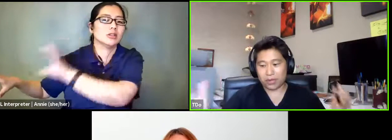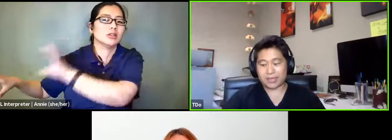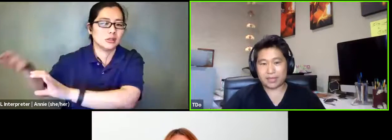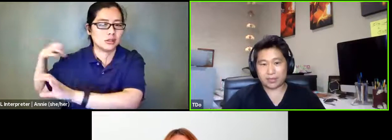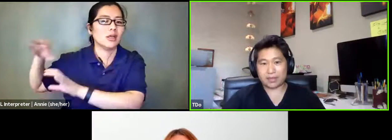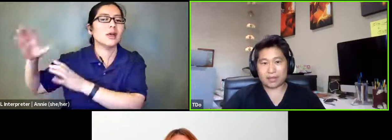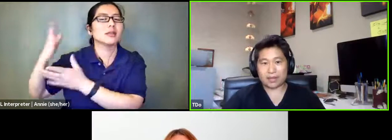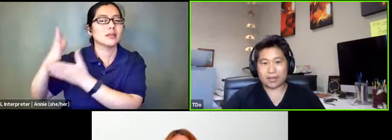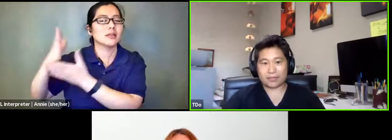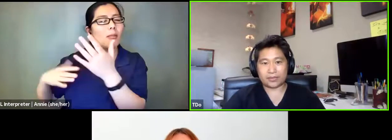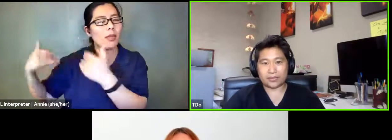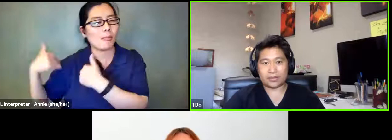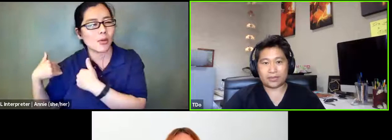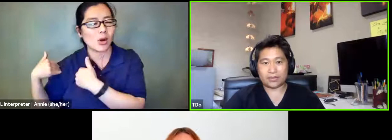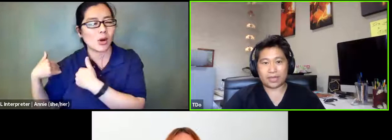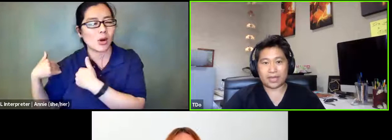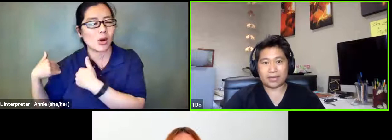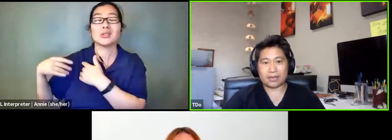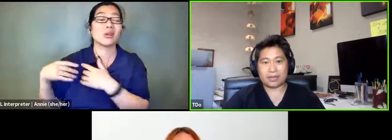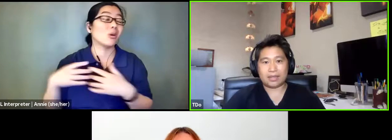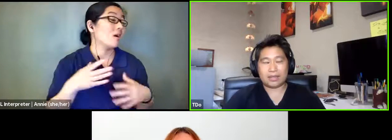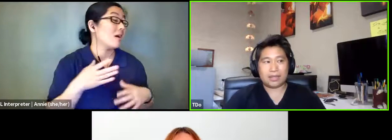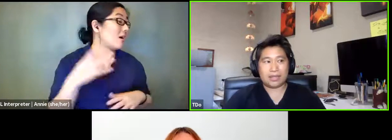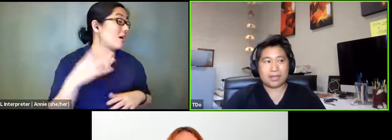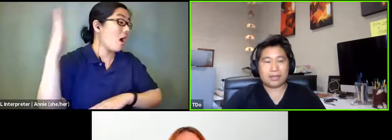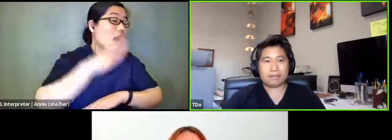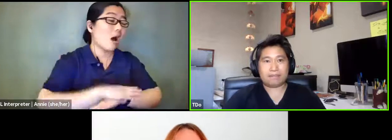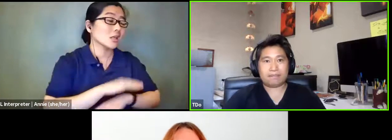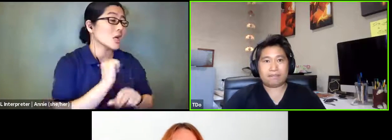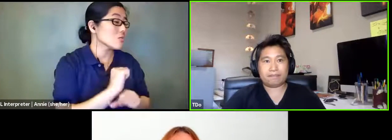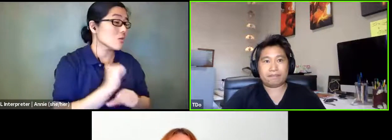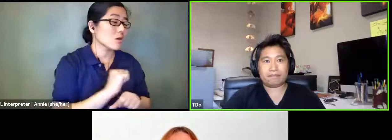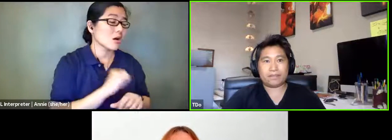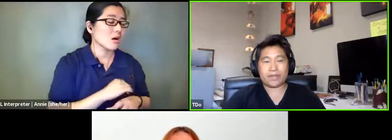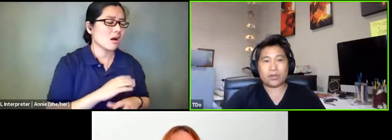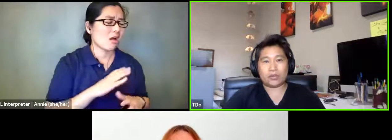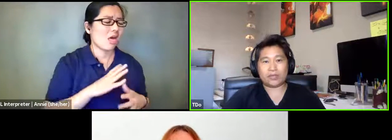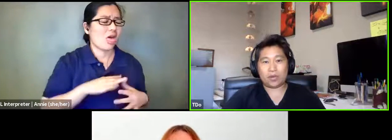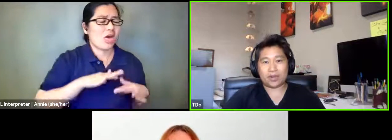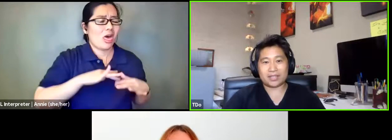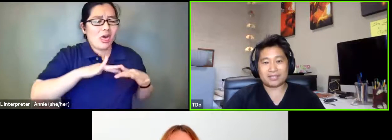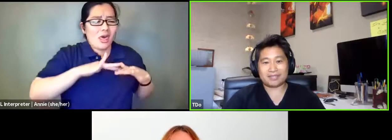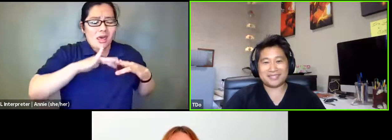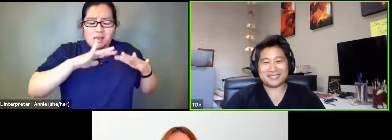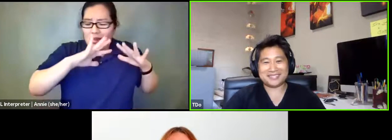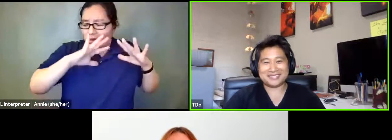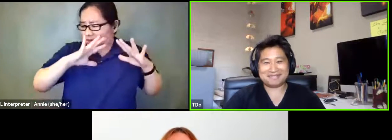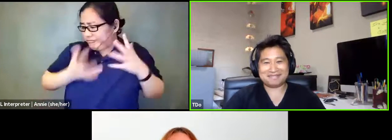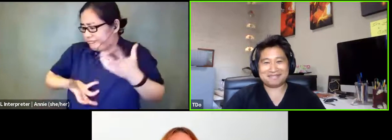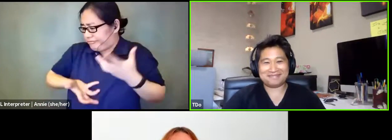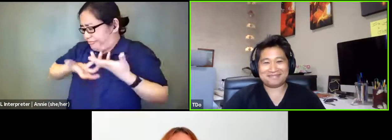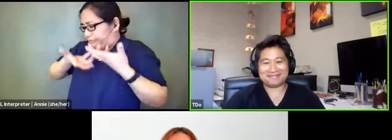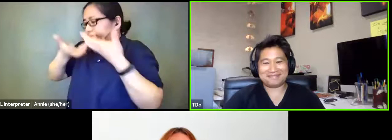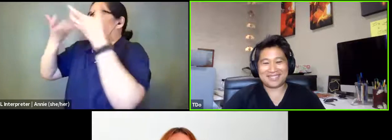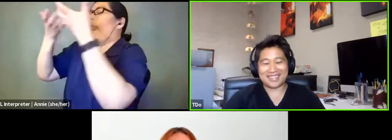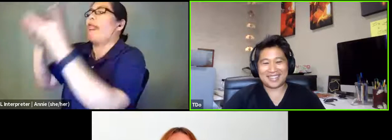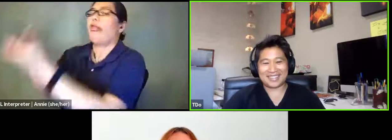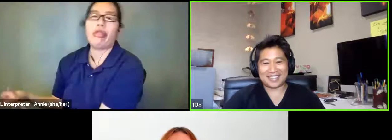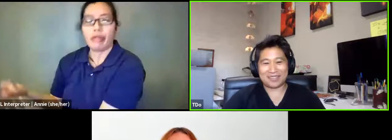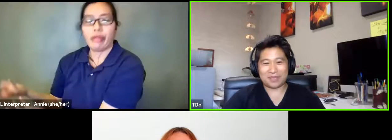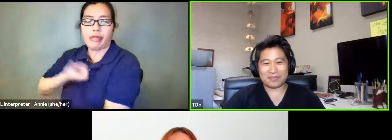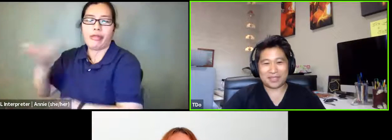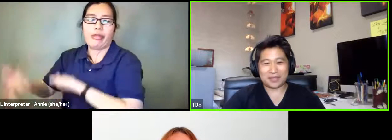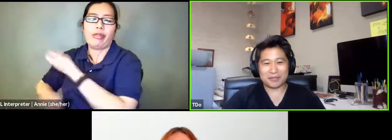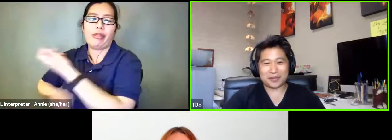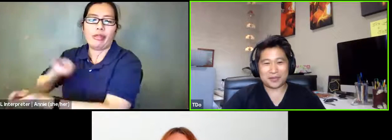break down and dump it all after a long day and going for walks. That's been what's helpful.